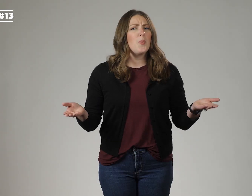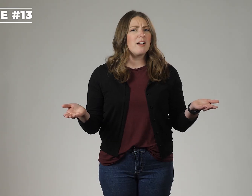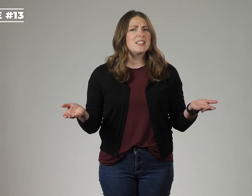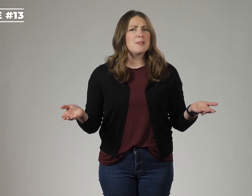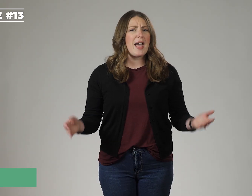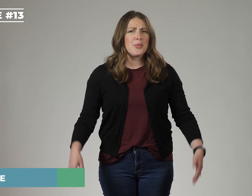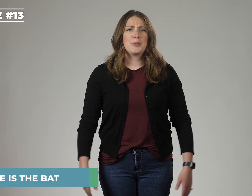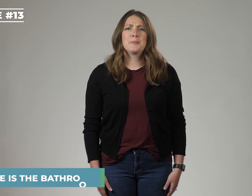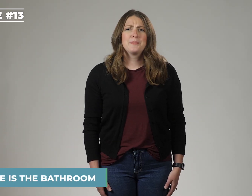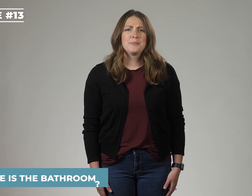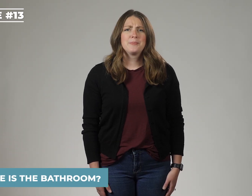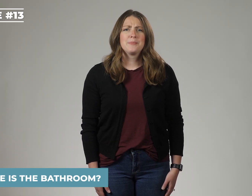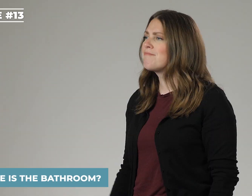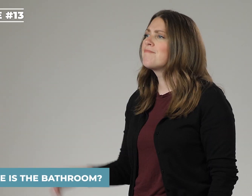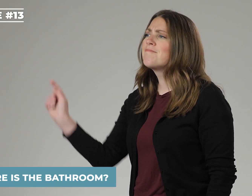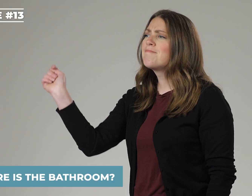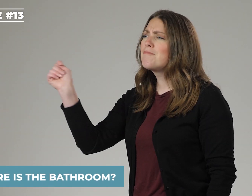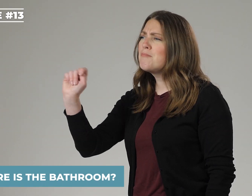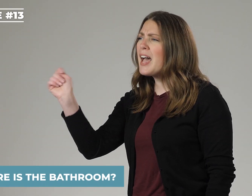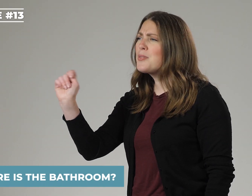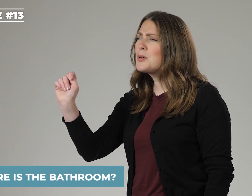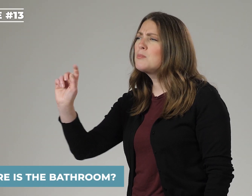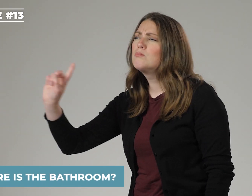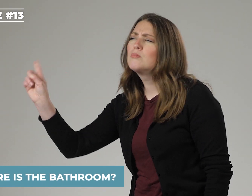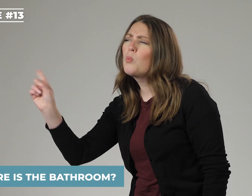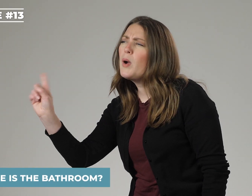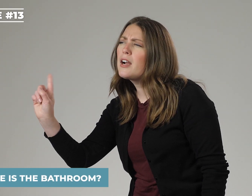Where is the bathroom? 'Bathroom where?'